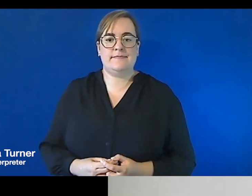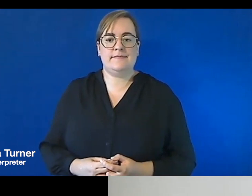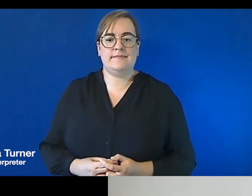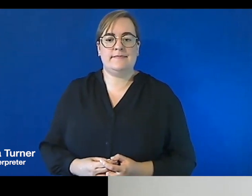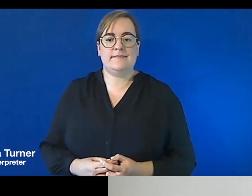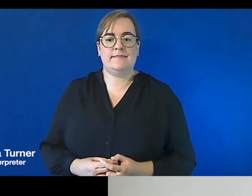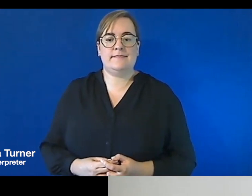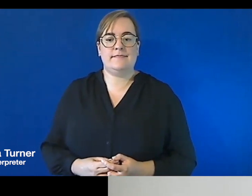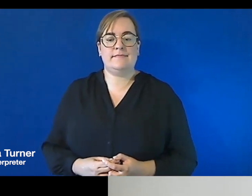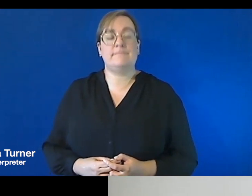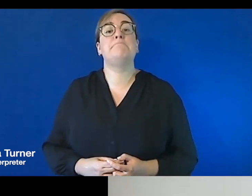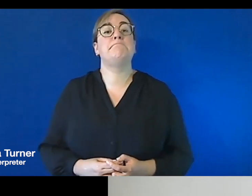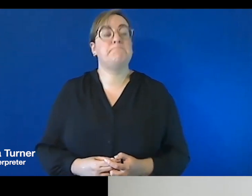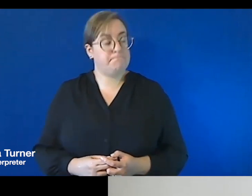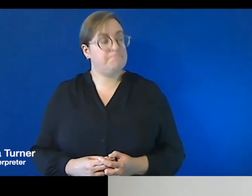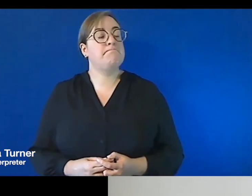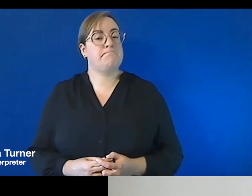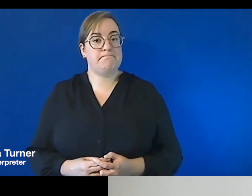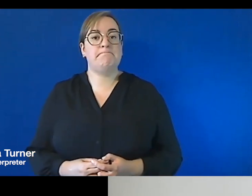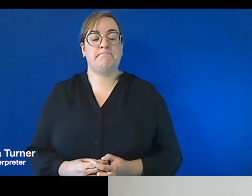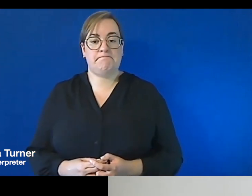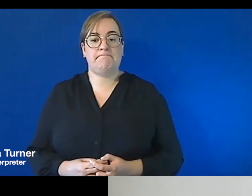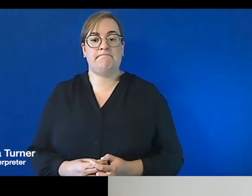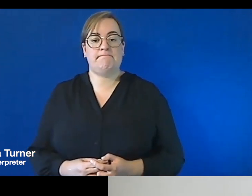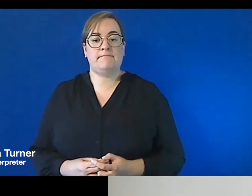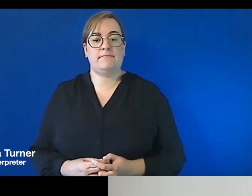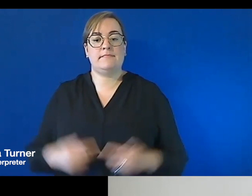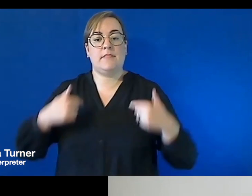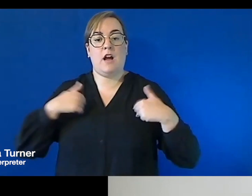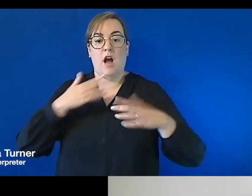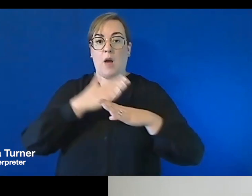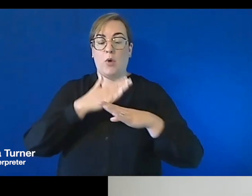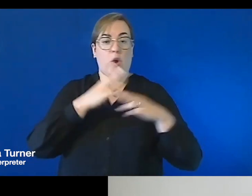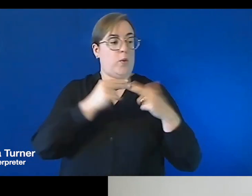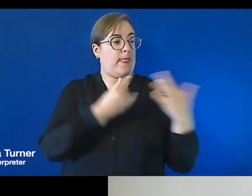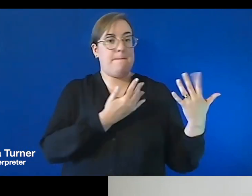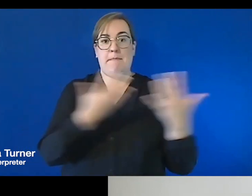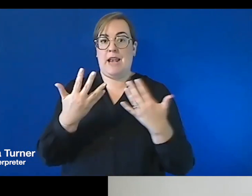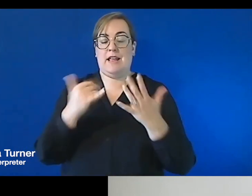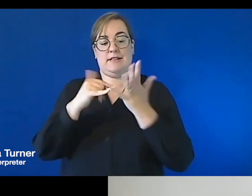Yes when I work with startups in ecosystems like 500 for instance,